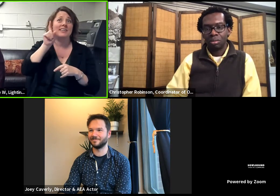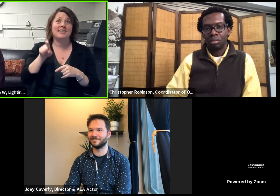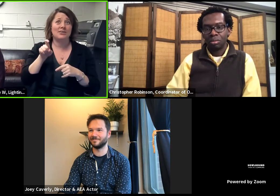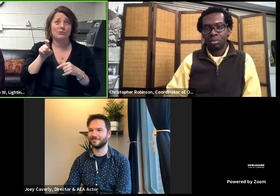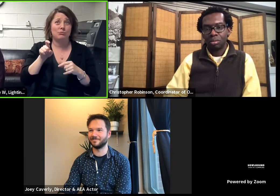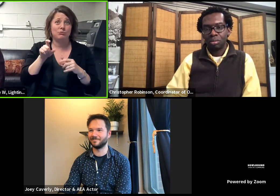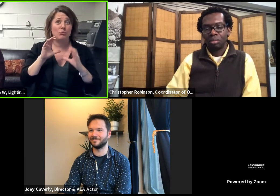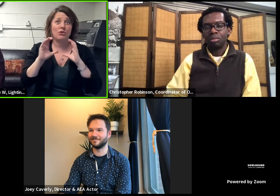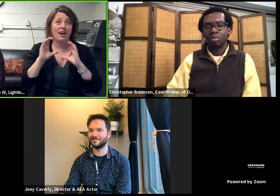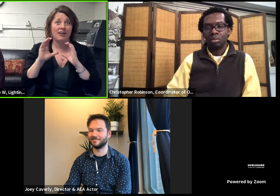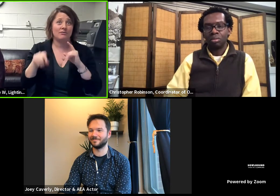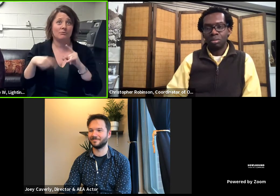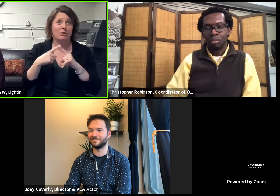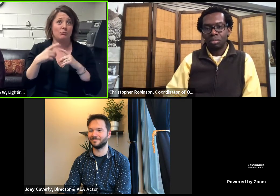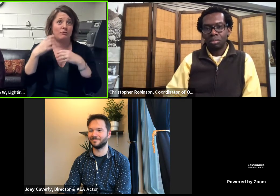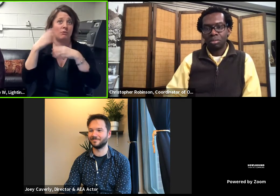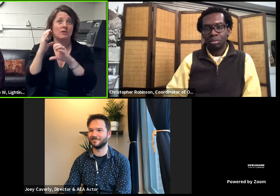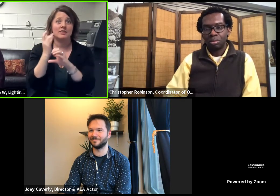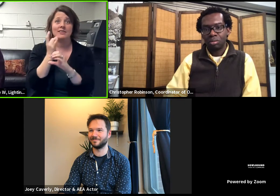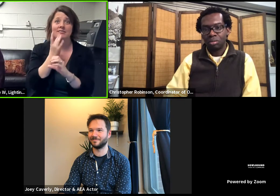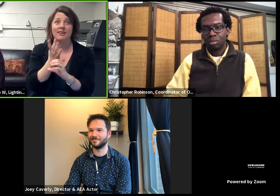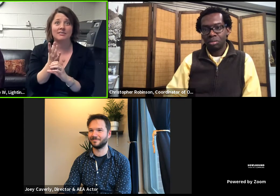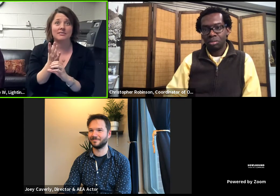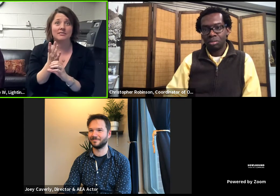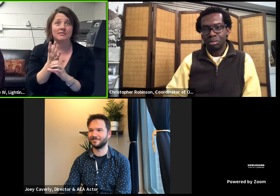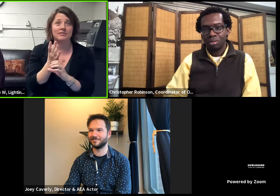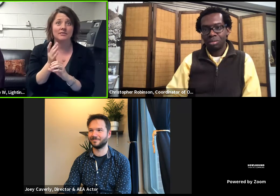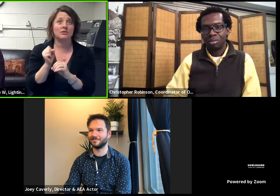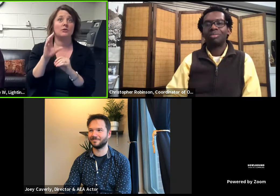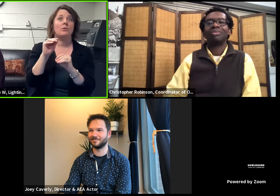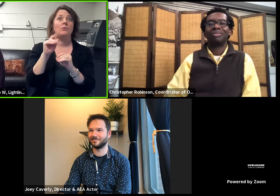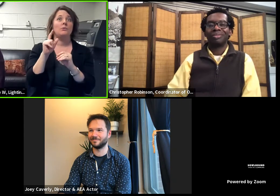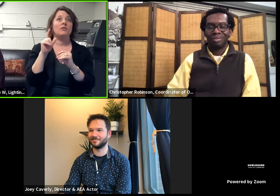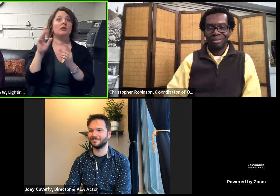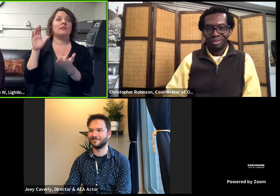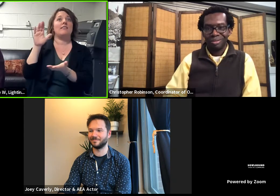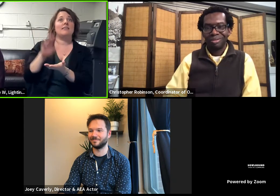in terms of we don't really need to communicate when we're fixing the lights necessarily.